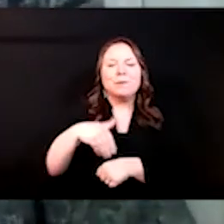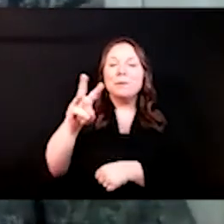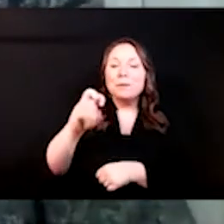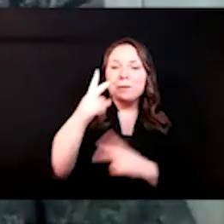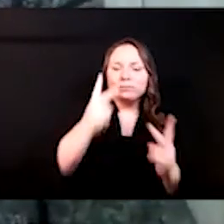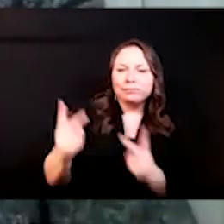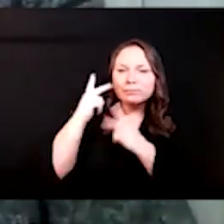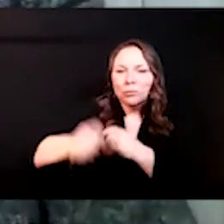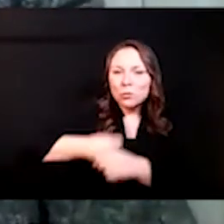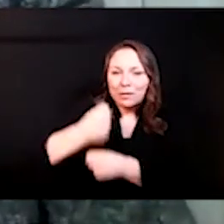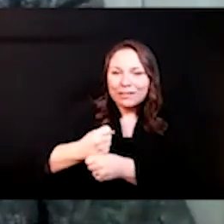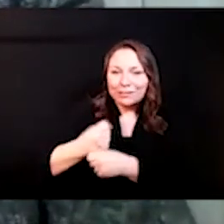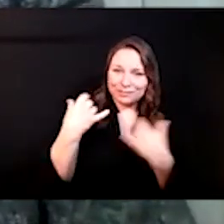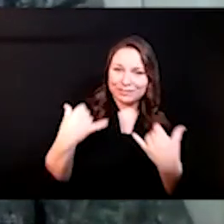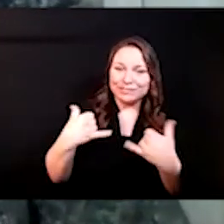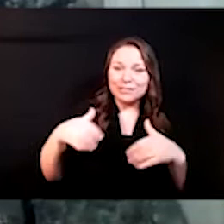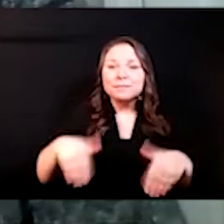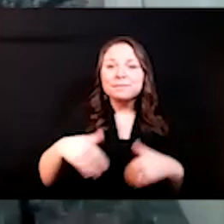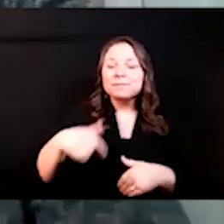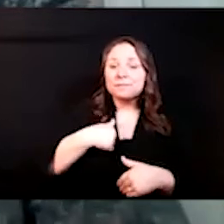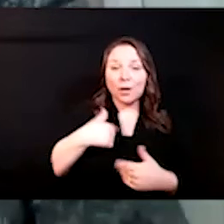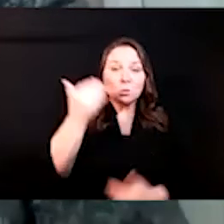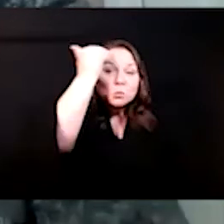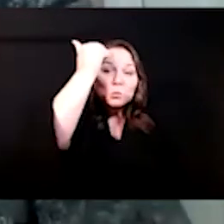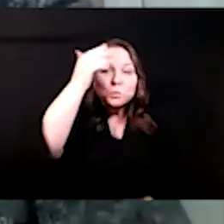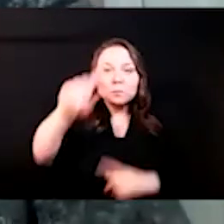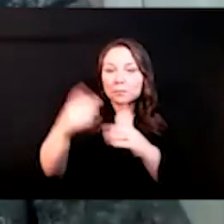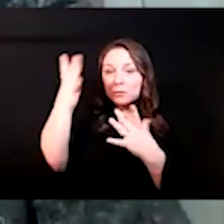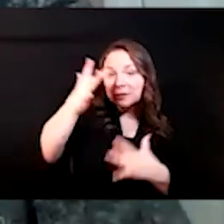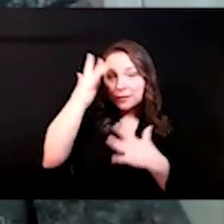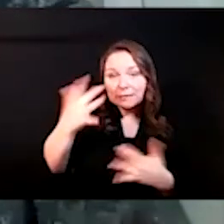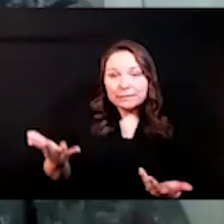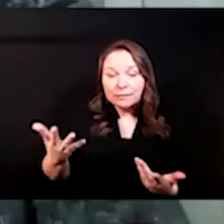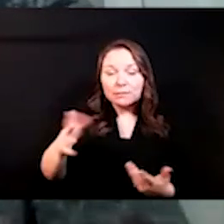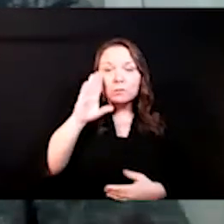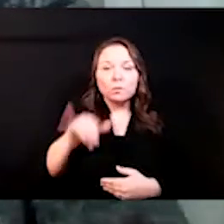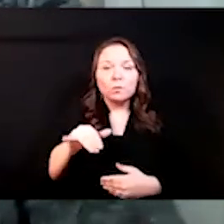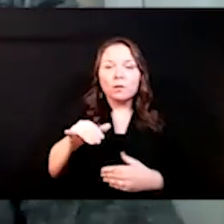BLUR, I WOULD SAY. THINKING BACK TO A YEAR AGO, YOU KNOW, CERTAINLY I WAS AWARE OF THE DISEASE AND YOU KNOW, I THINK